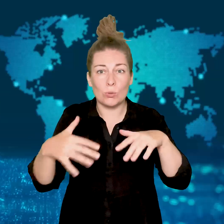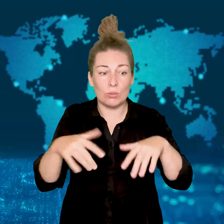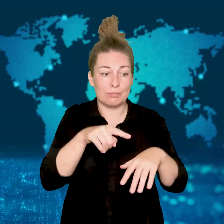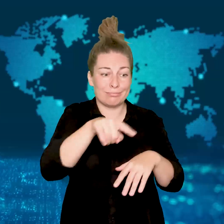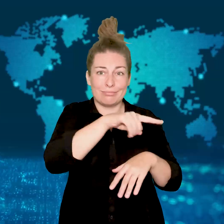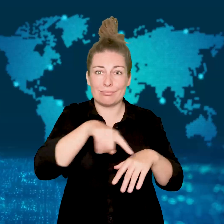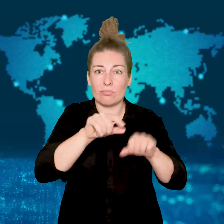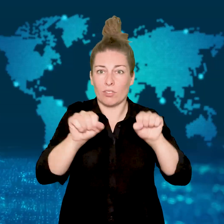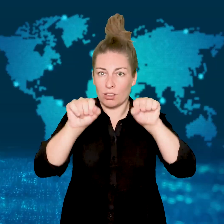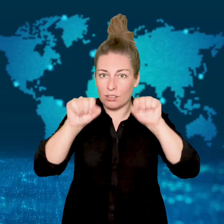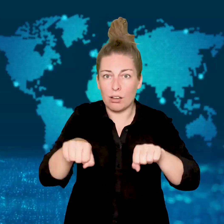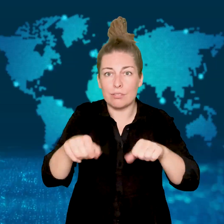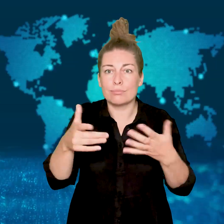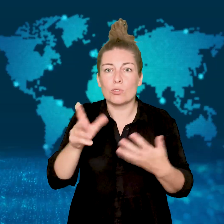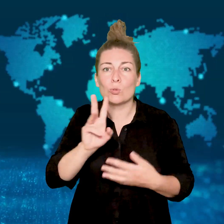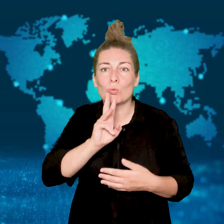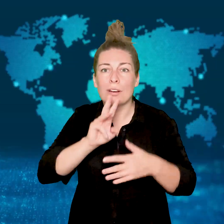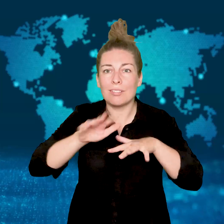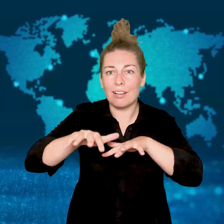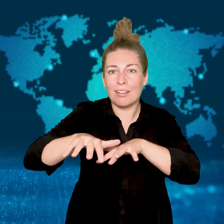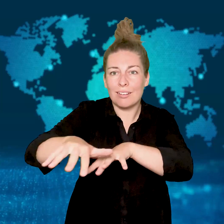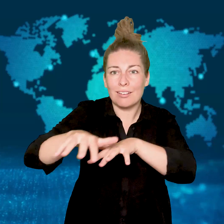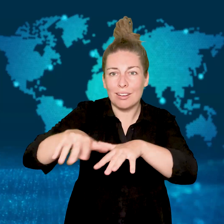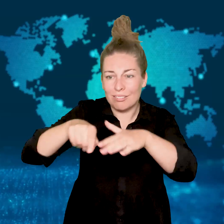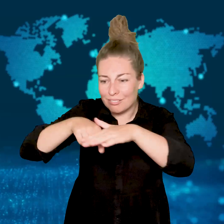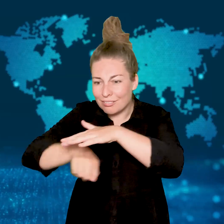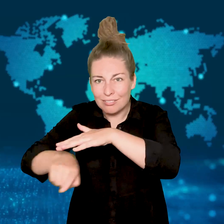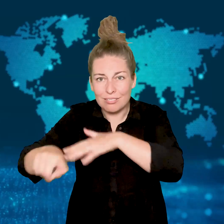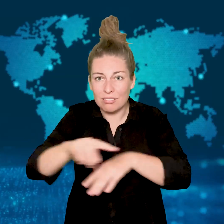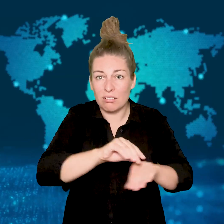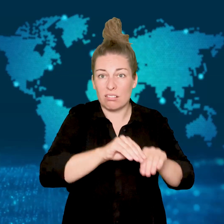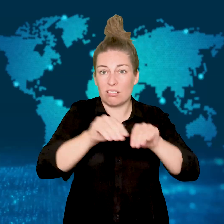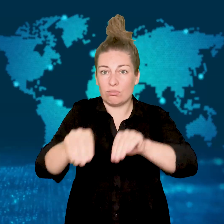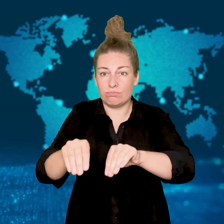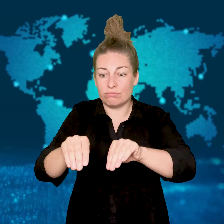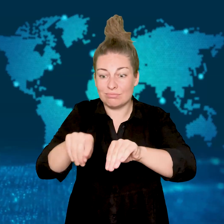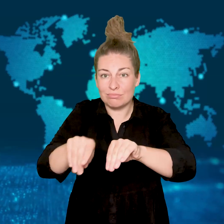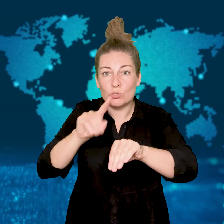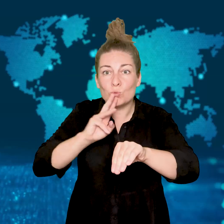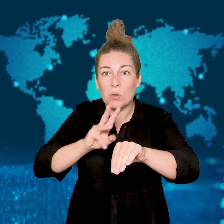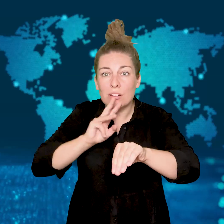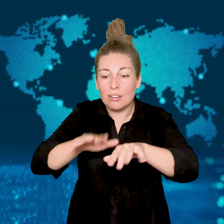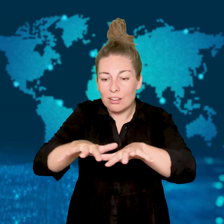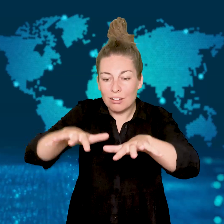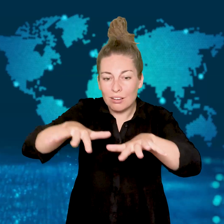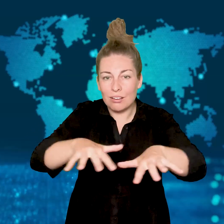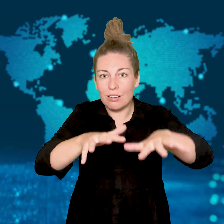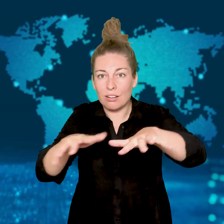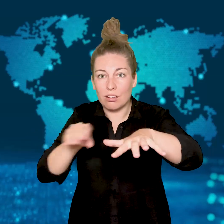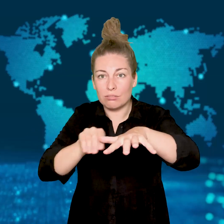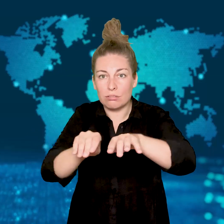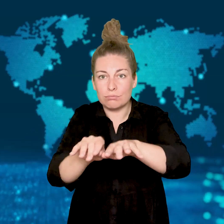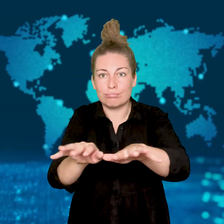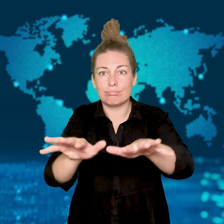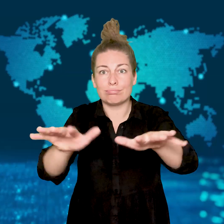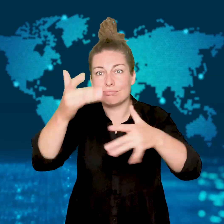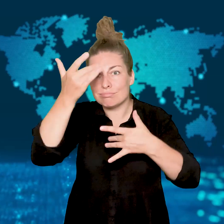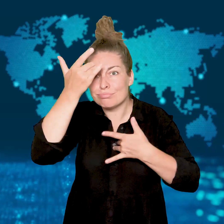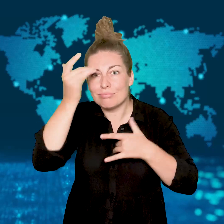All of this disrupts the complex ecosystems of the world,